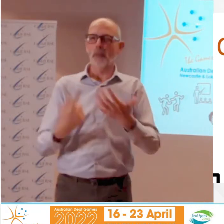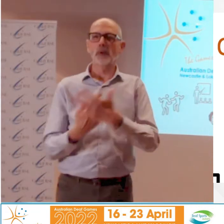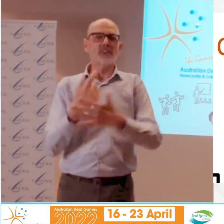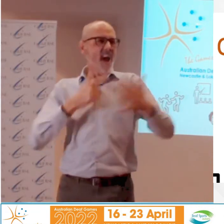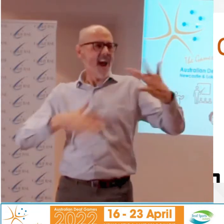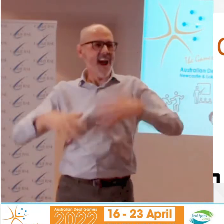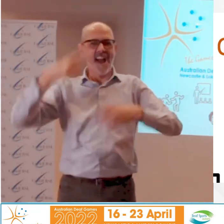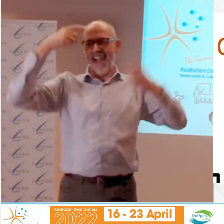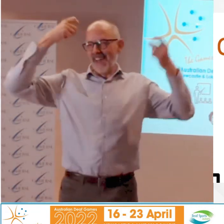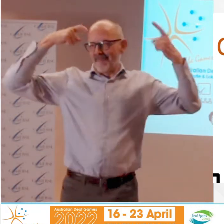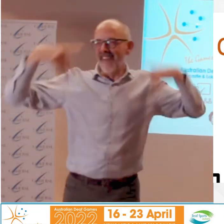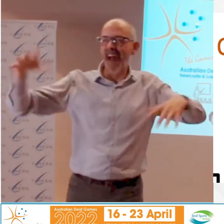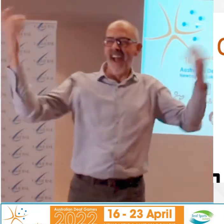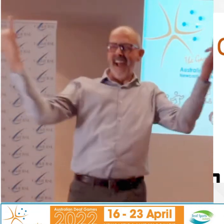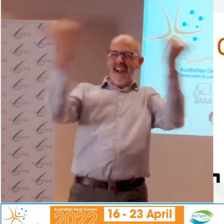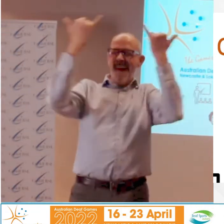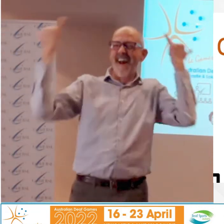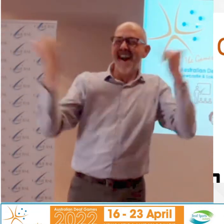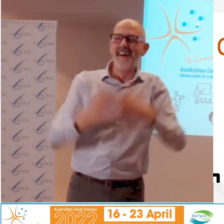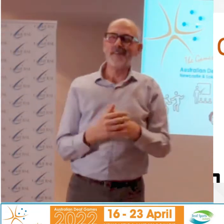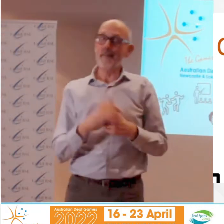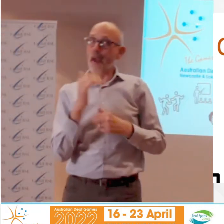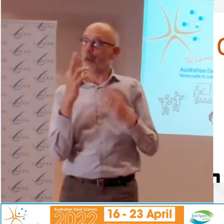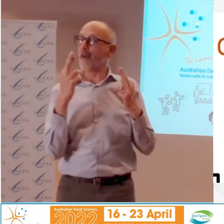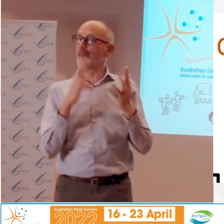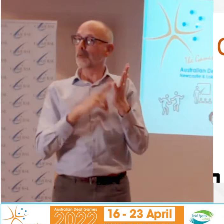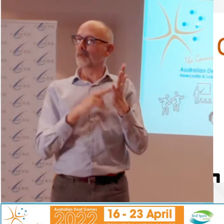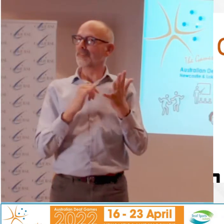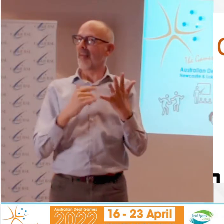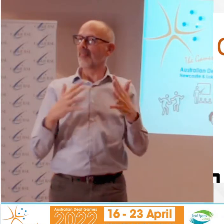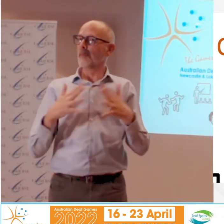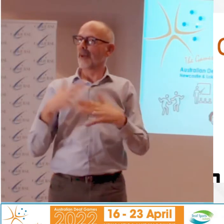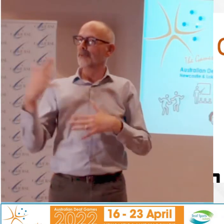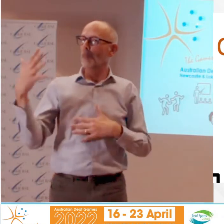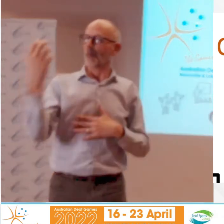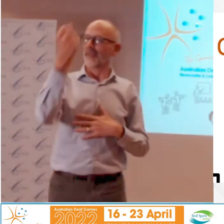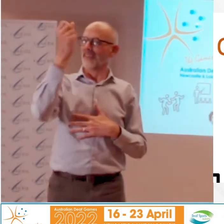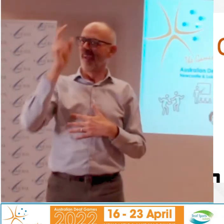all the hard work leading up to the games and it's a bit of a time for a party so hopefully